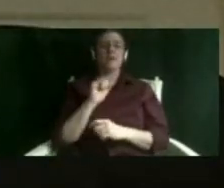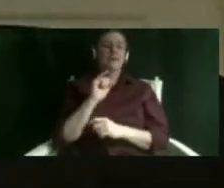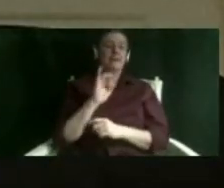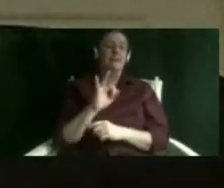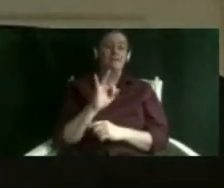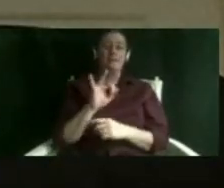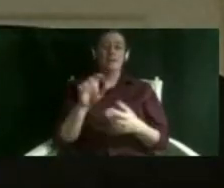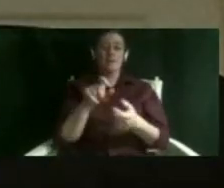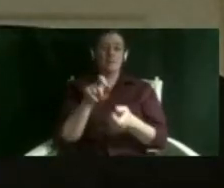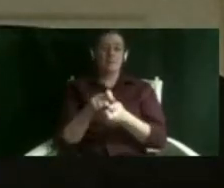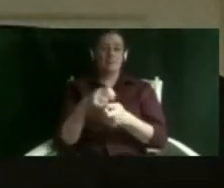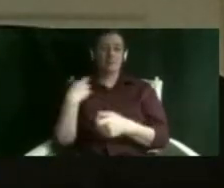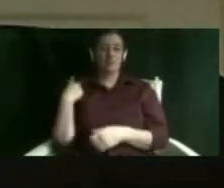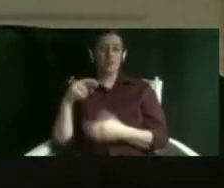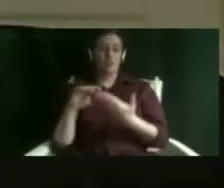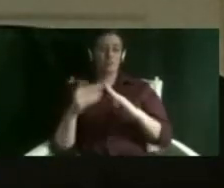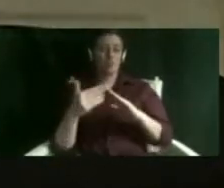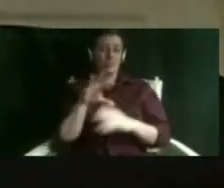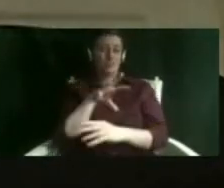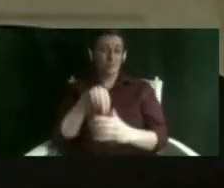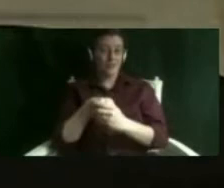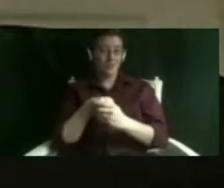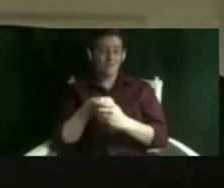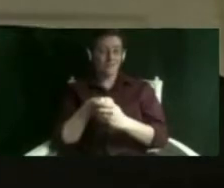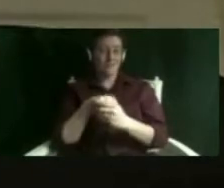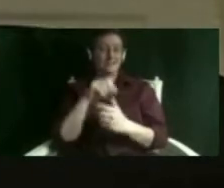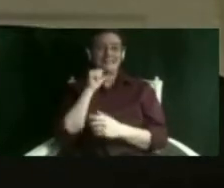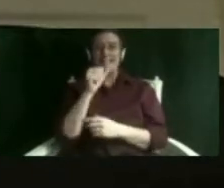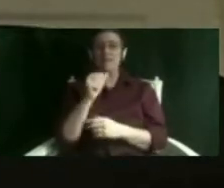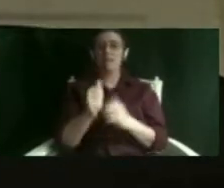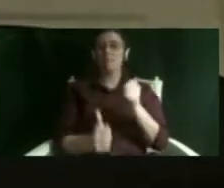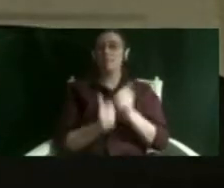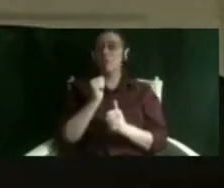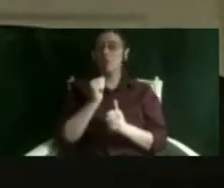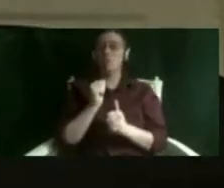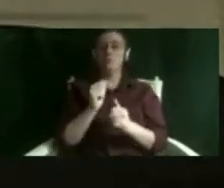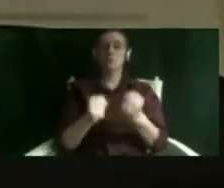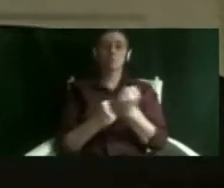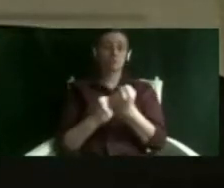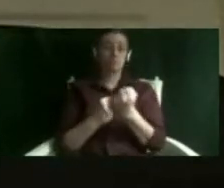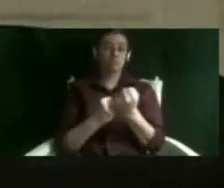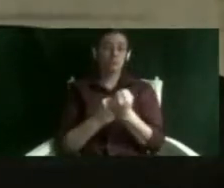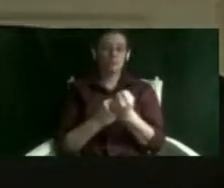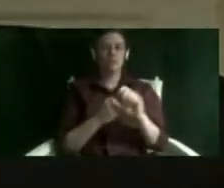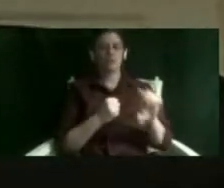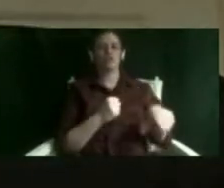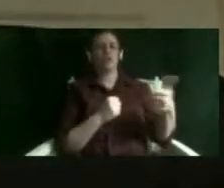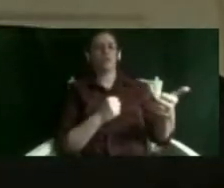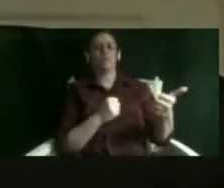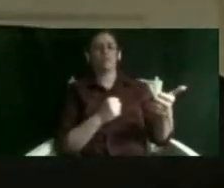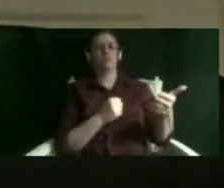you're in isn't the most affirming um there are others out there and sam has